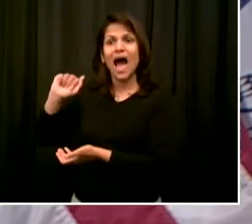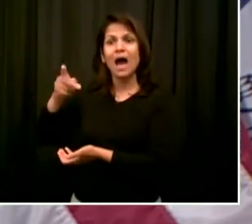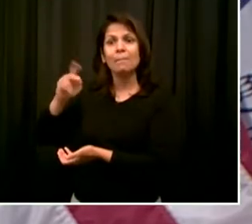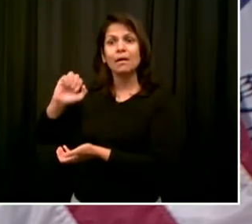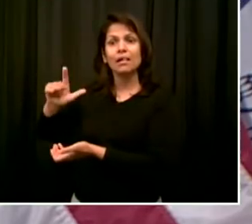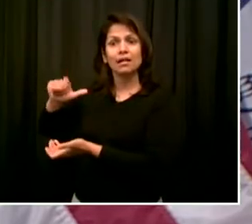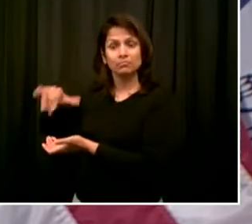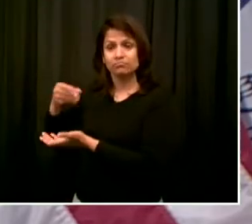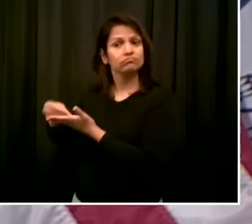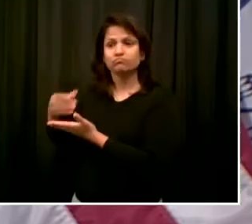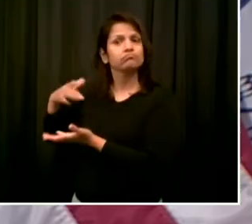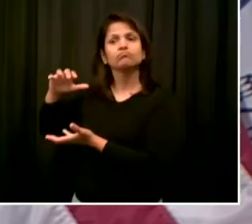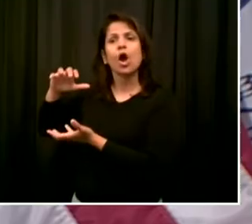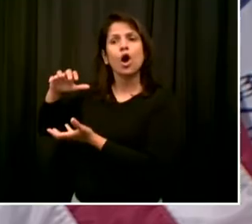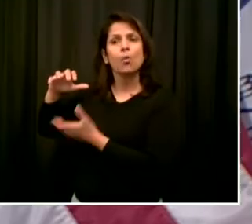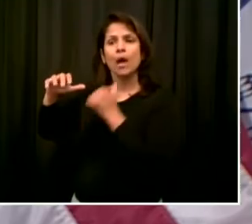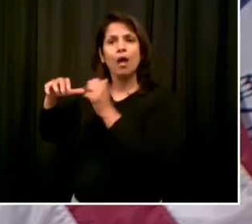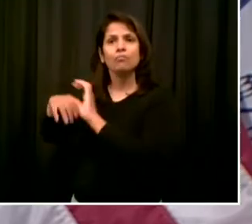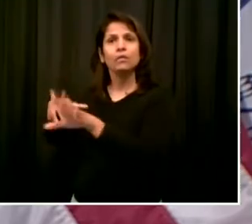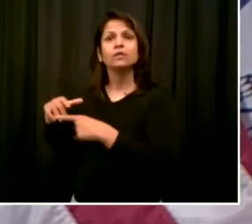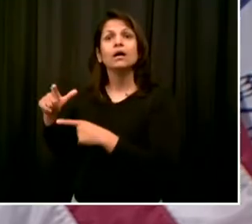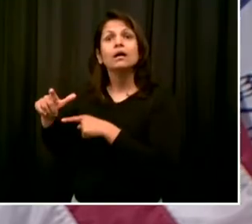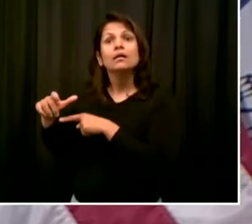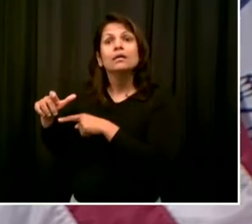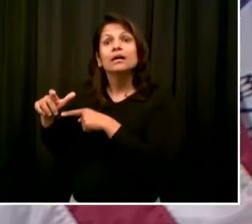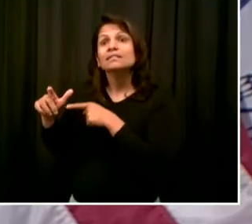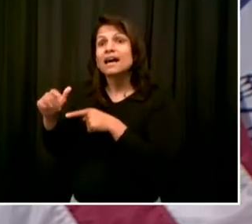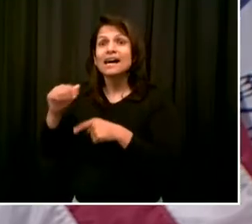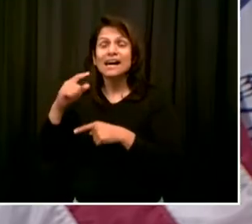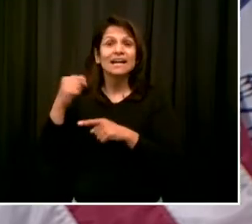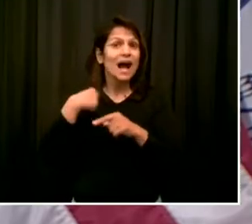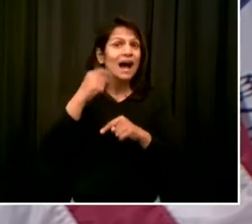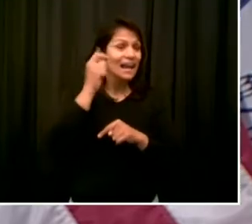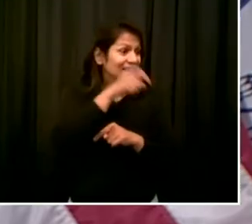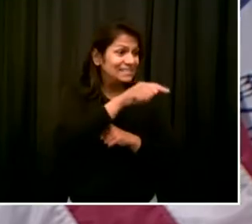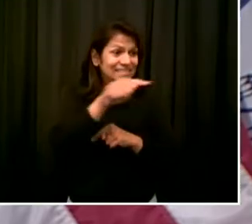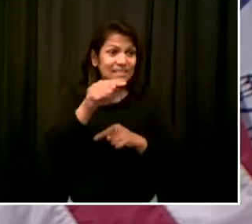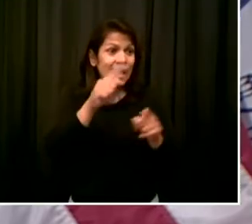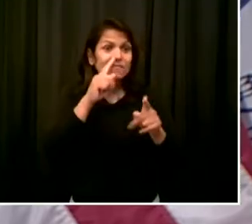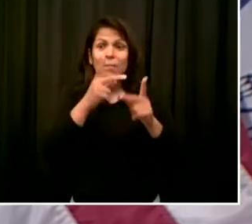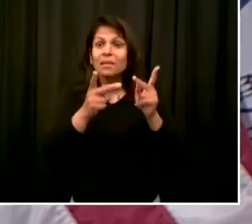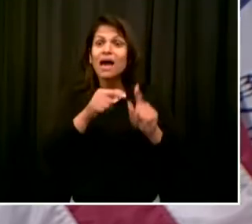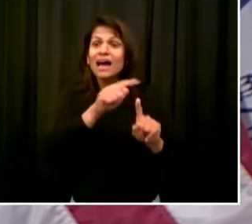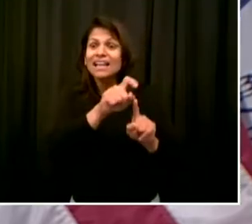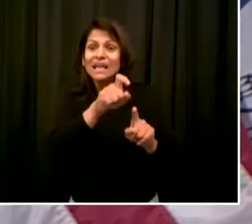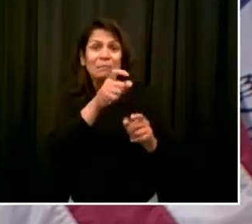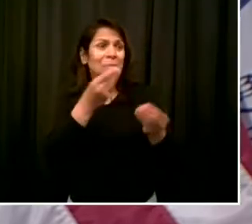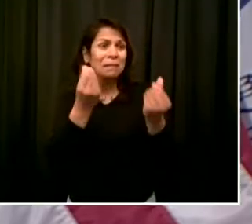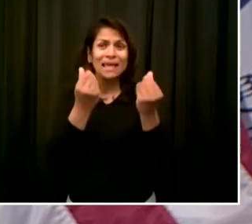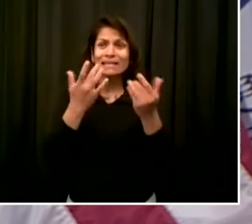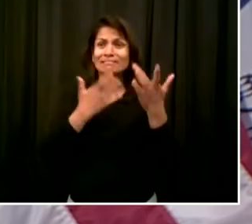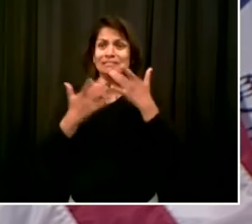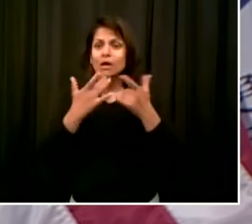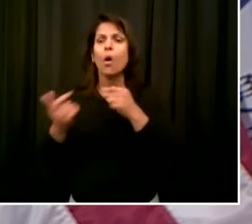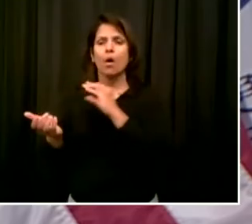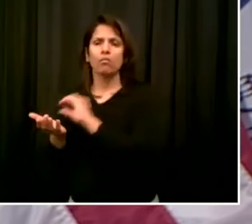DELAYED WHEN WE THINK ABOUT THE VAST NEEDS OF YOUNG PEOPLE AND OUR RESIDENTS AND EVERYONE WANTS TO FOCUS ON THOSE HARDEST